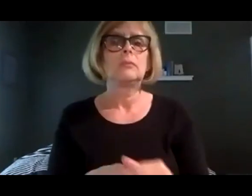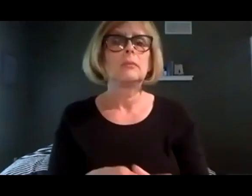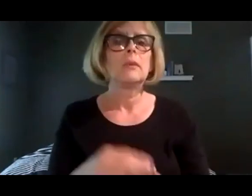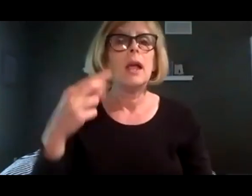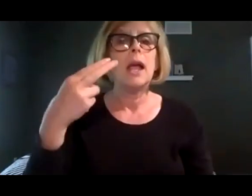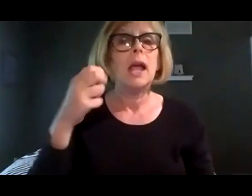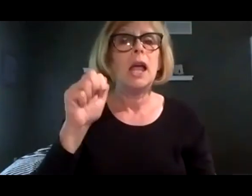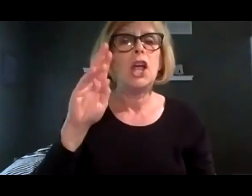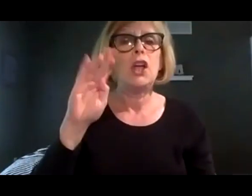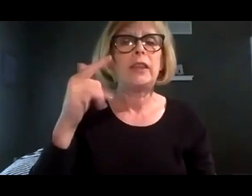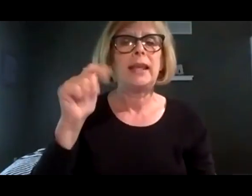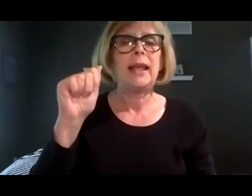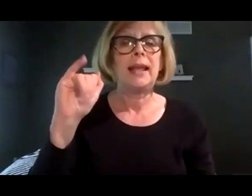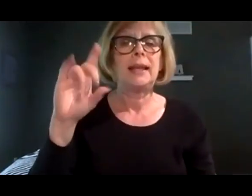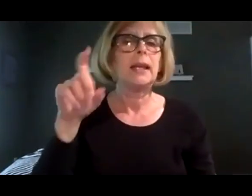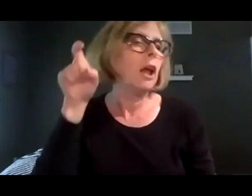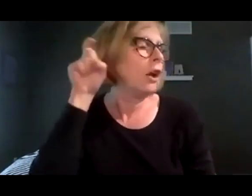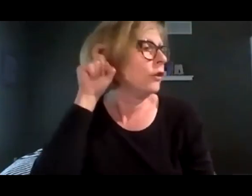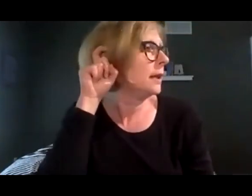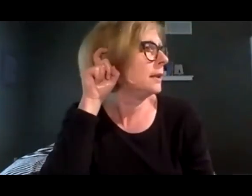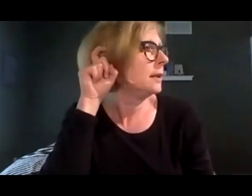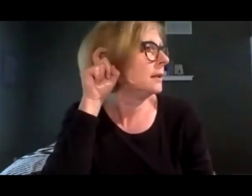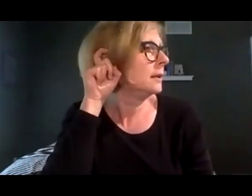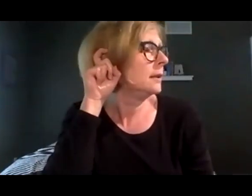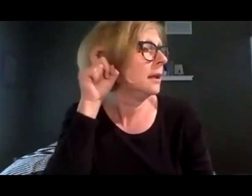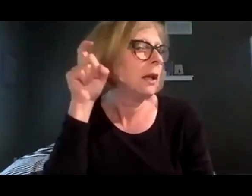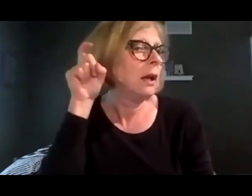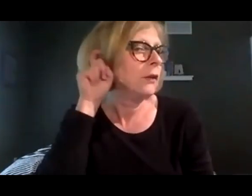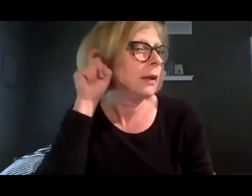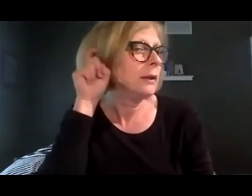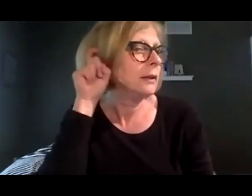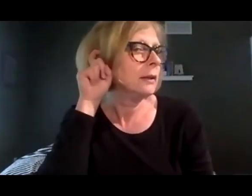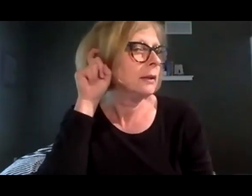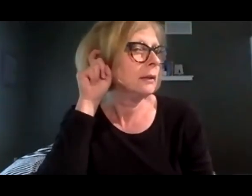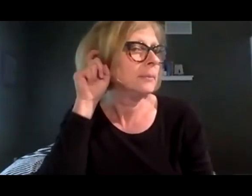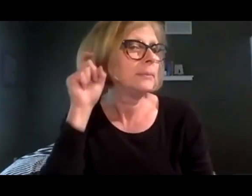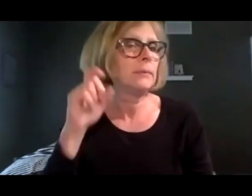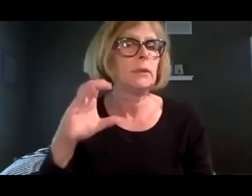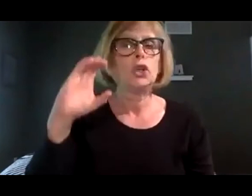Hearing aid